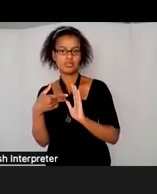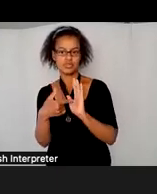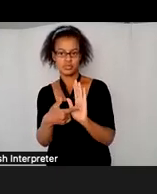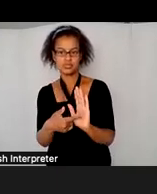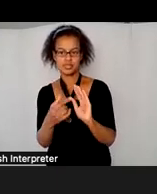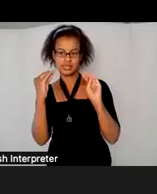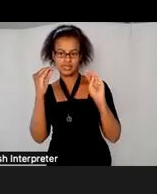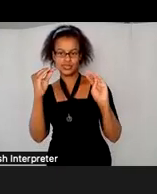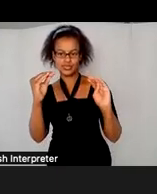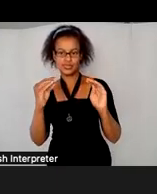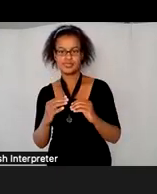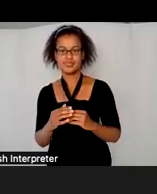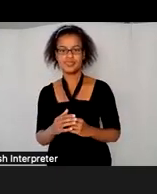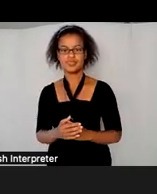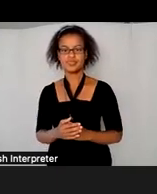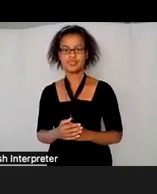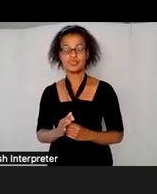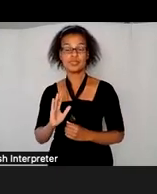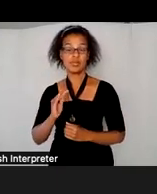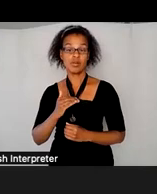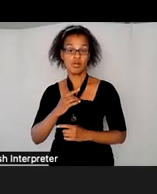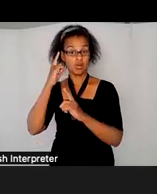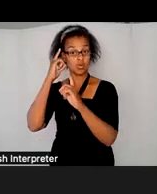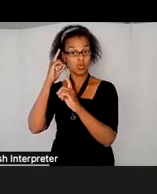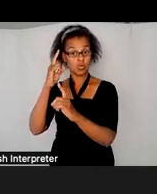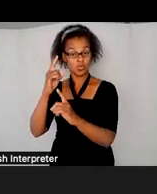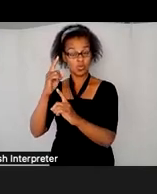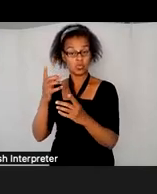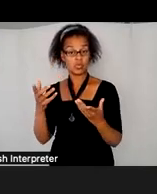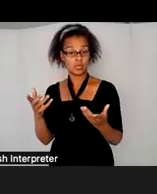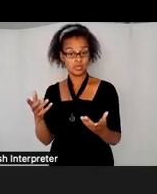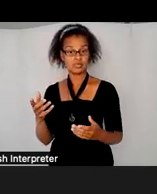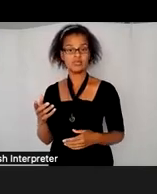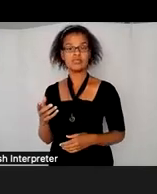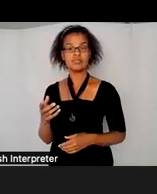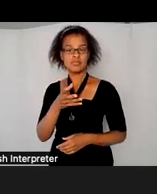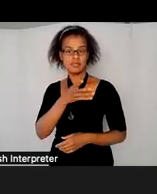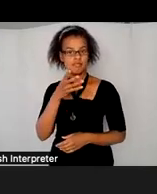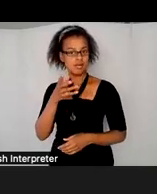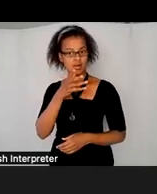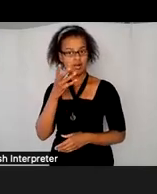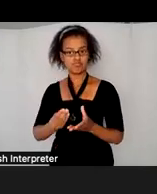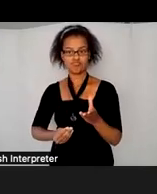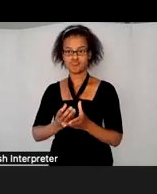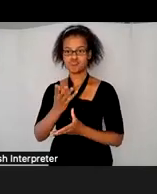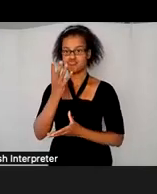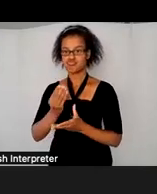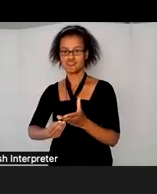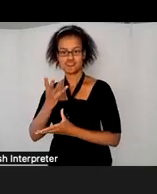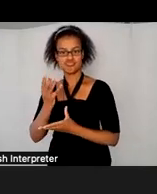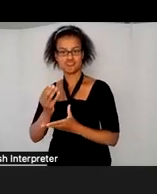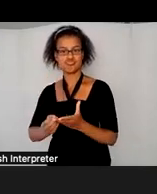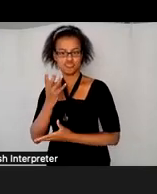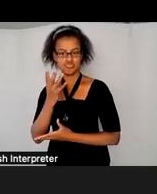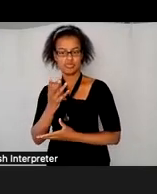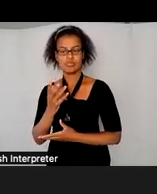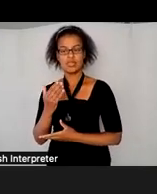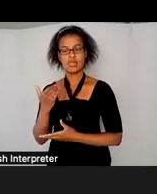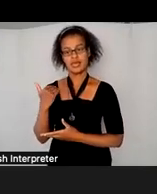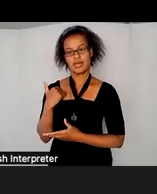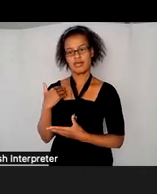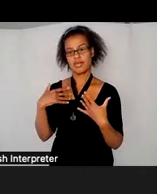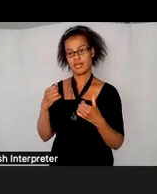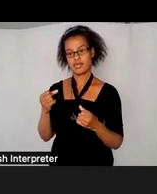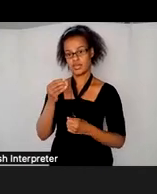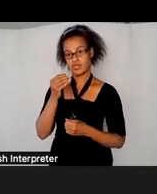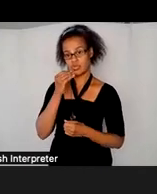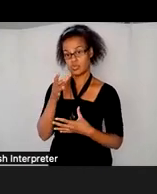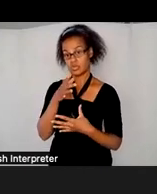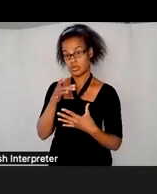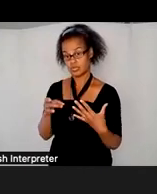Our mission is to have a thriving farm, provide healthy food options, hands on training and